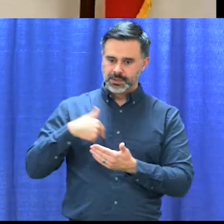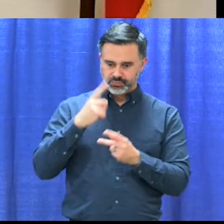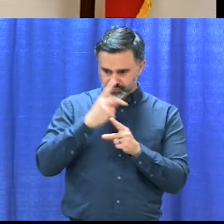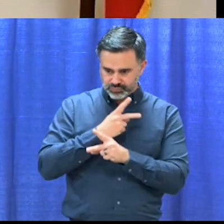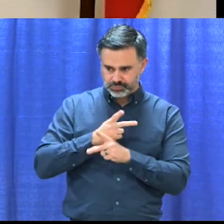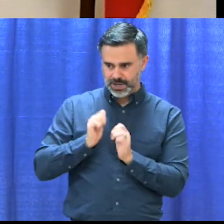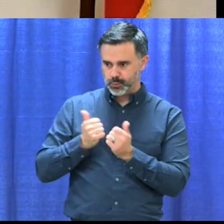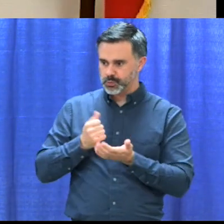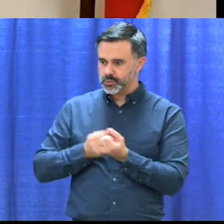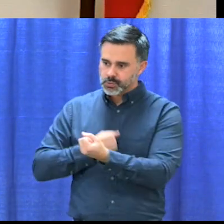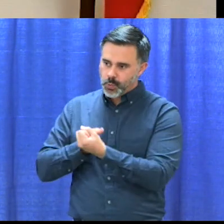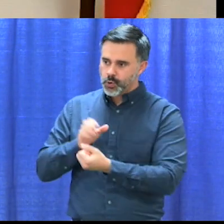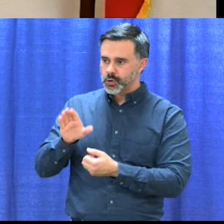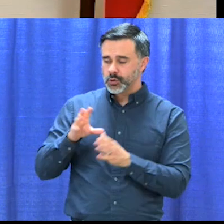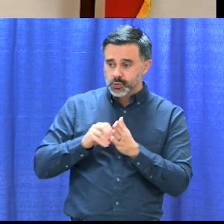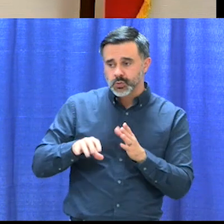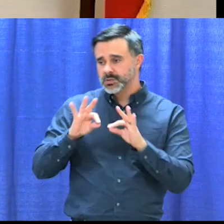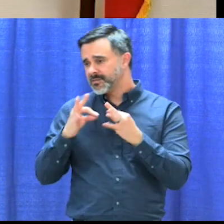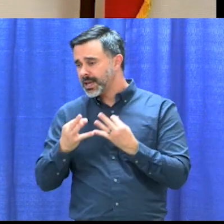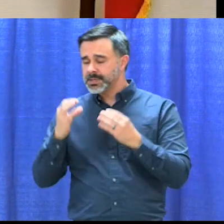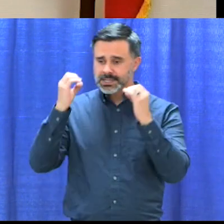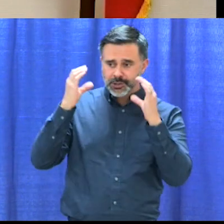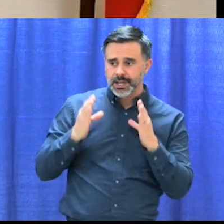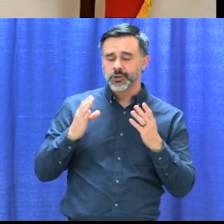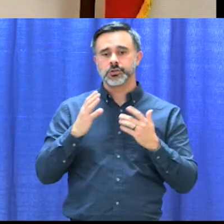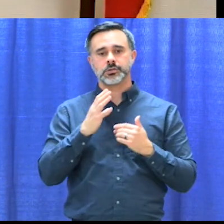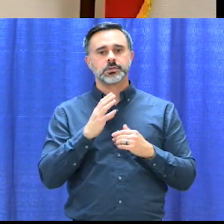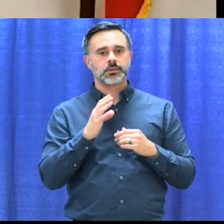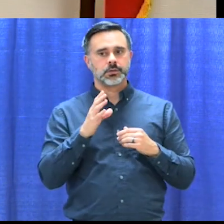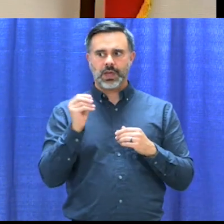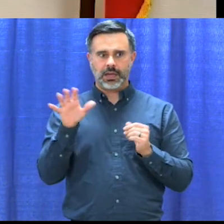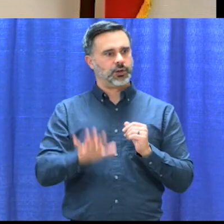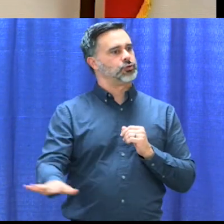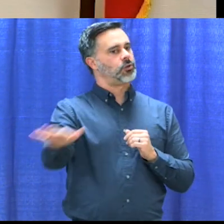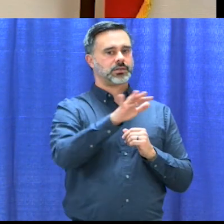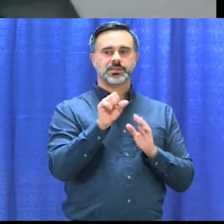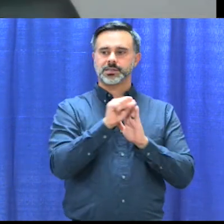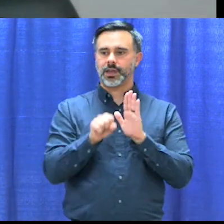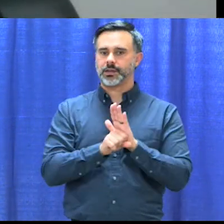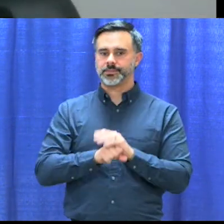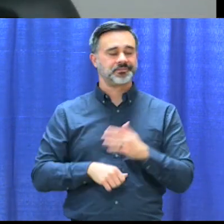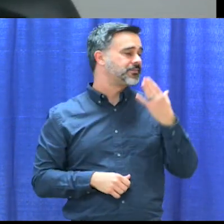and educators and how we can support students’ families and educators across our state. Thank you, Dr. Lucas.